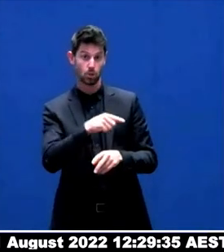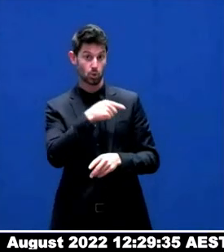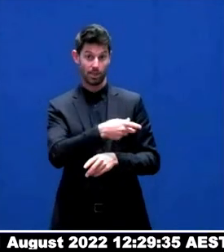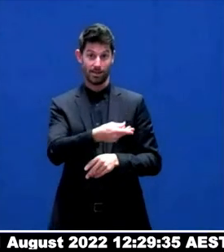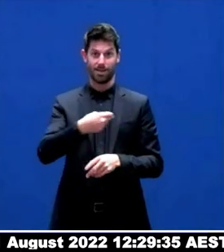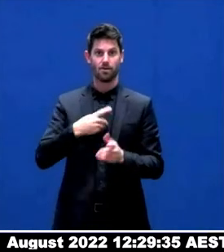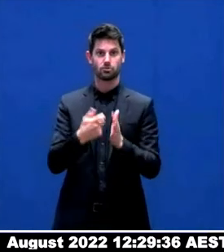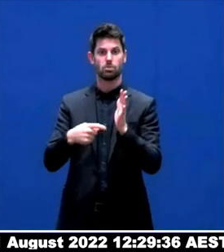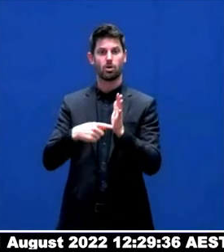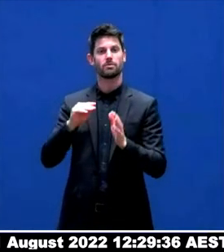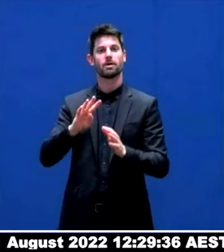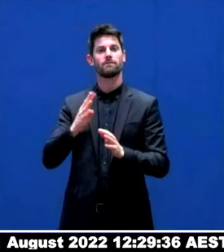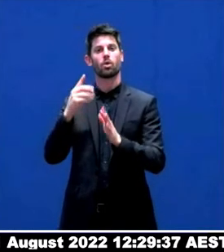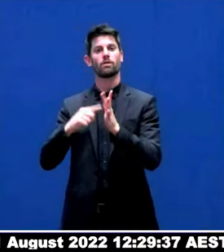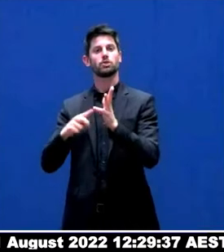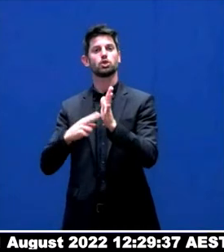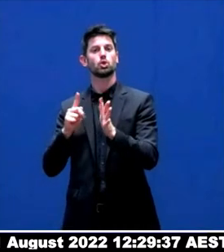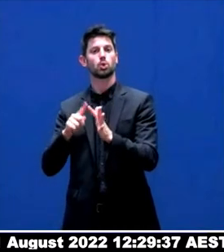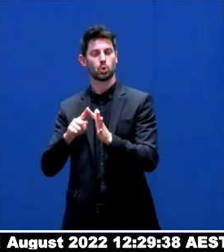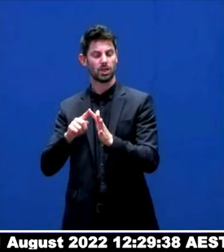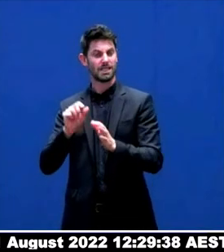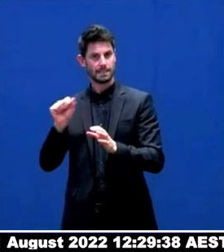And, Commissioners, you'll find that behind tab 22.